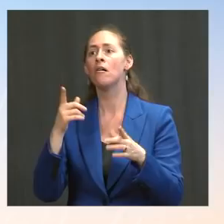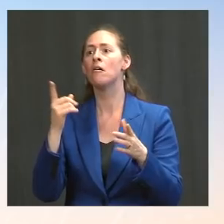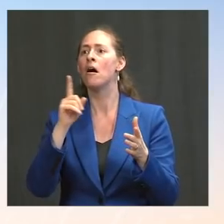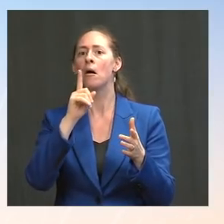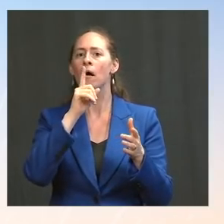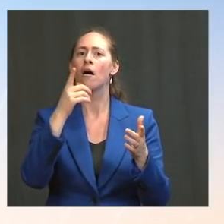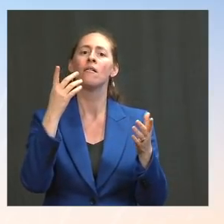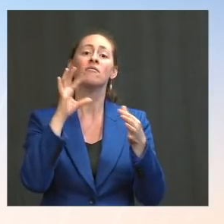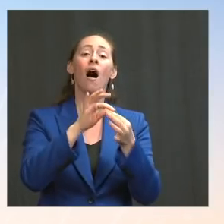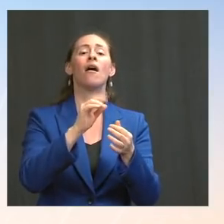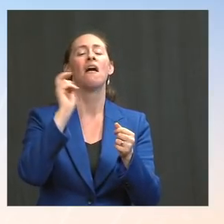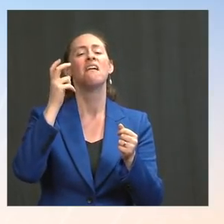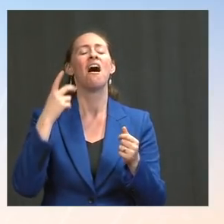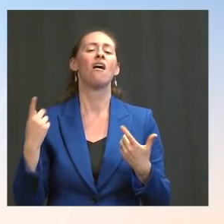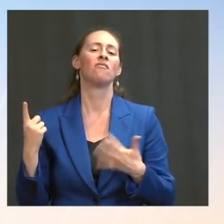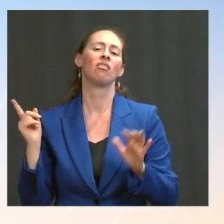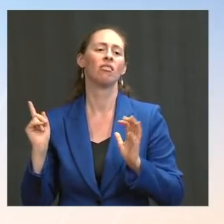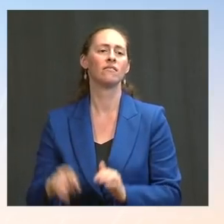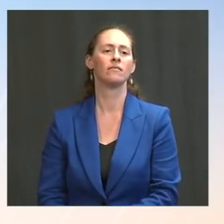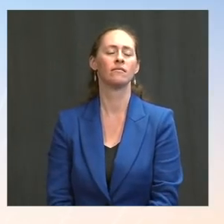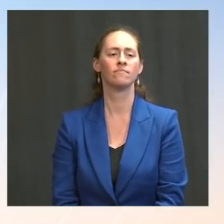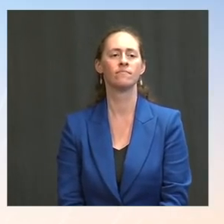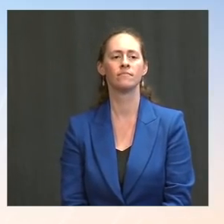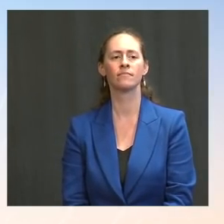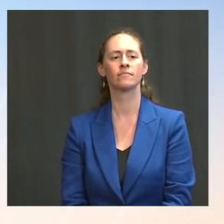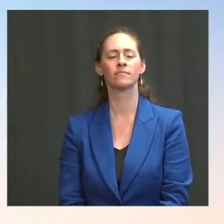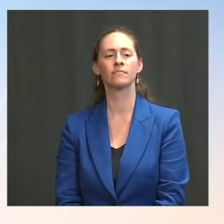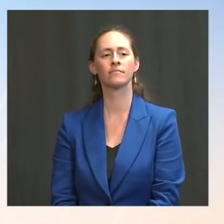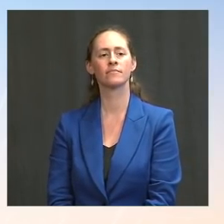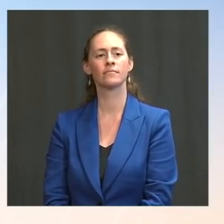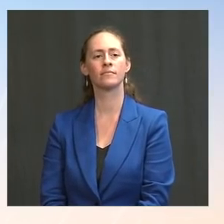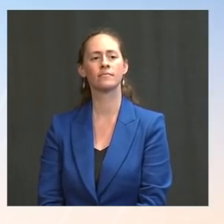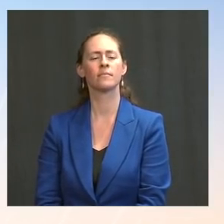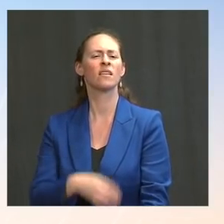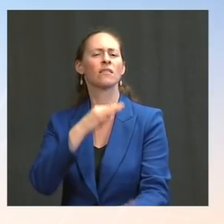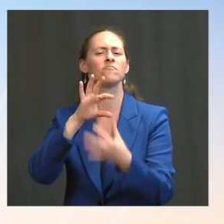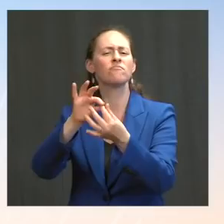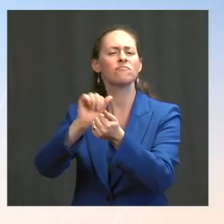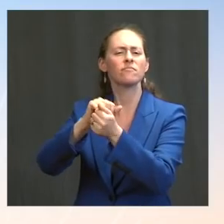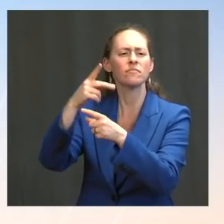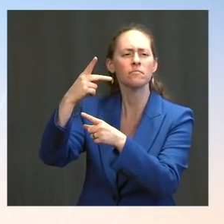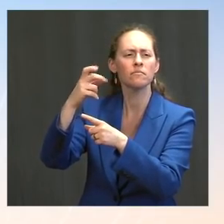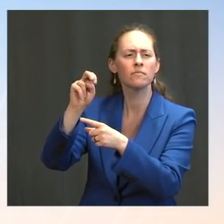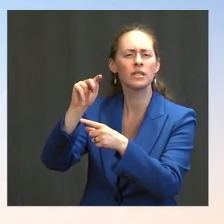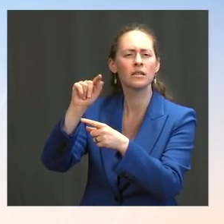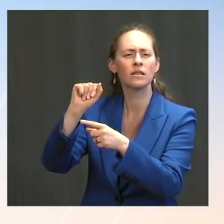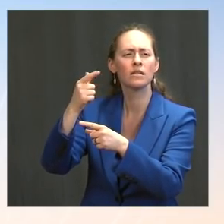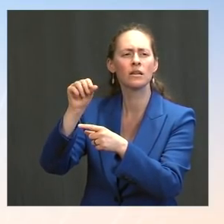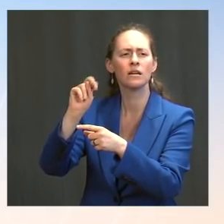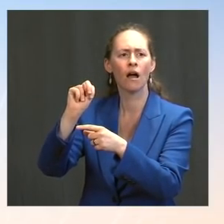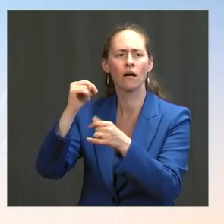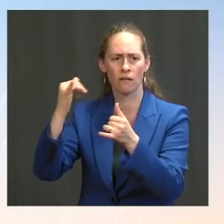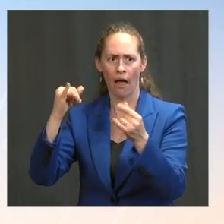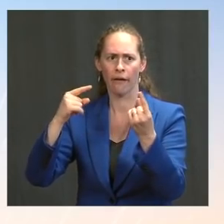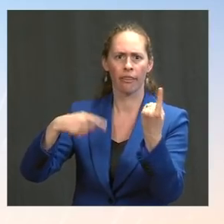The Press: Following up there -- Ms. Psaki: Sure. >> The Press: -- one of the things that you sort of punted on was that the fighting is getting closer and closer to Kabul. If the Afghan government falls,